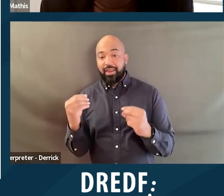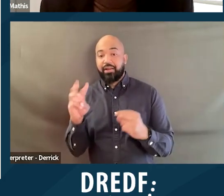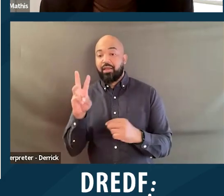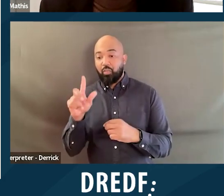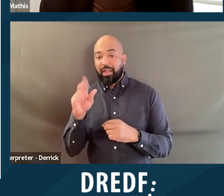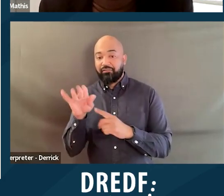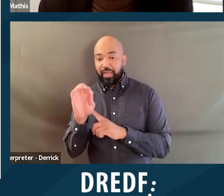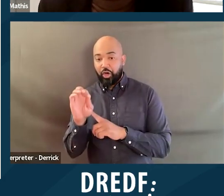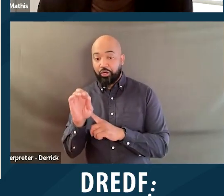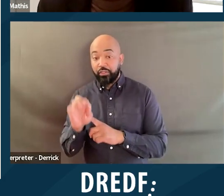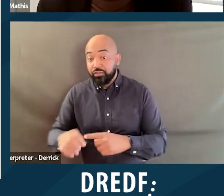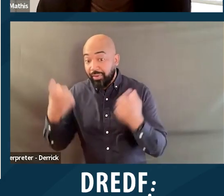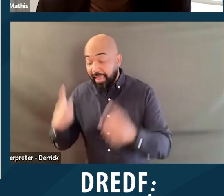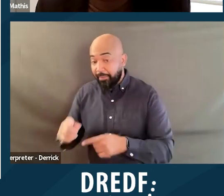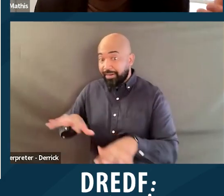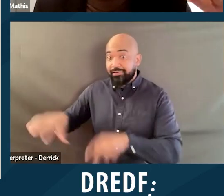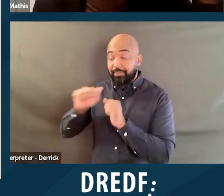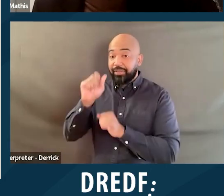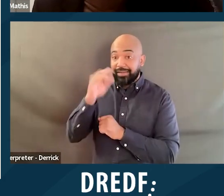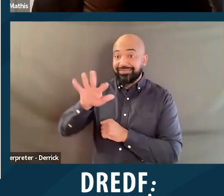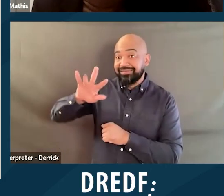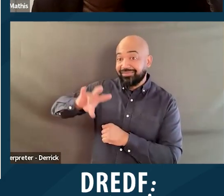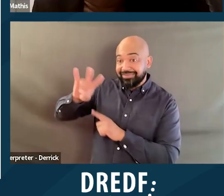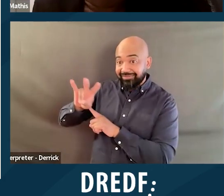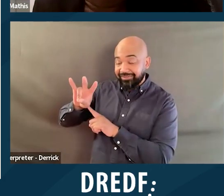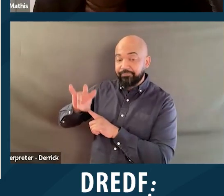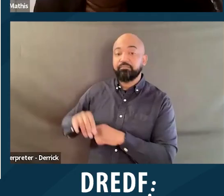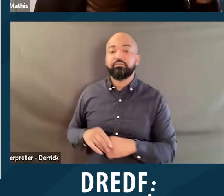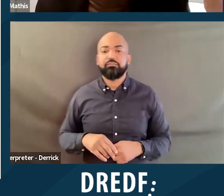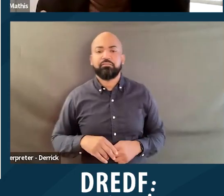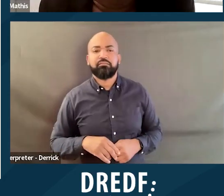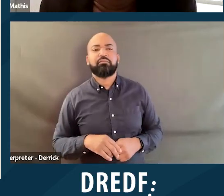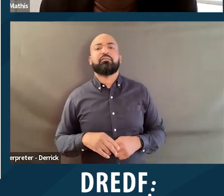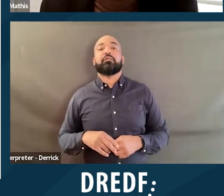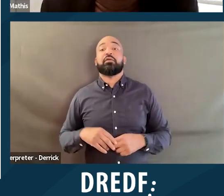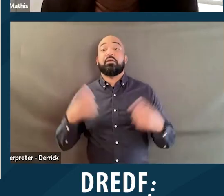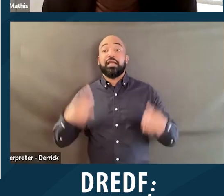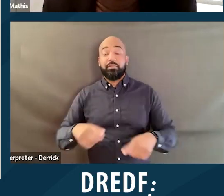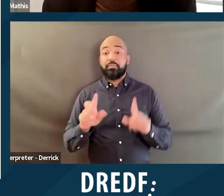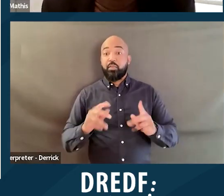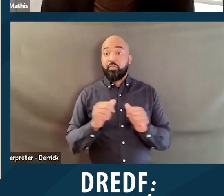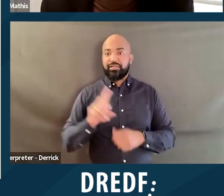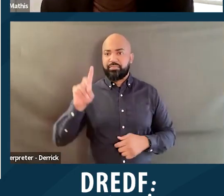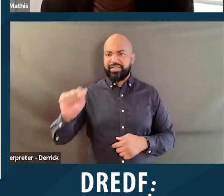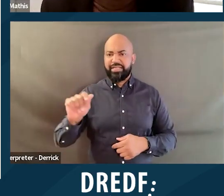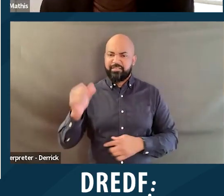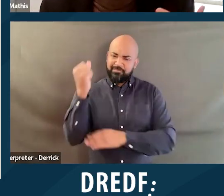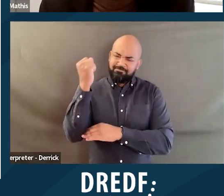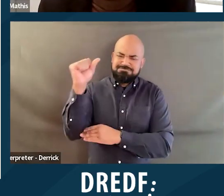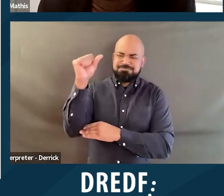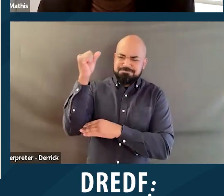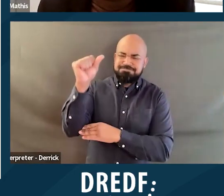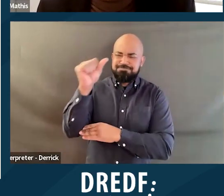Many of you are aware of the history of how we got the Section 504 rules after